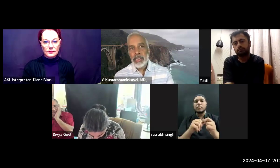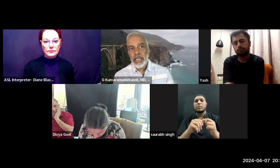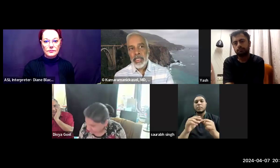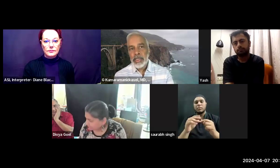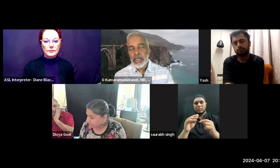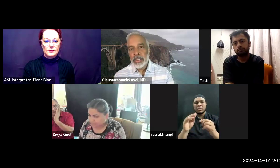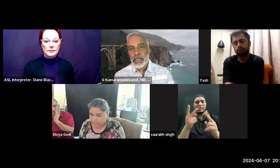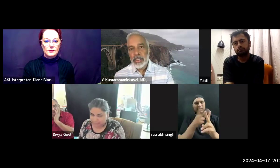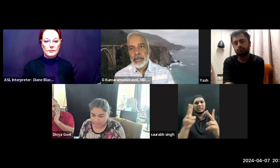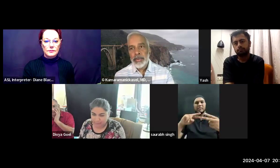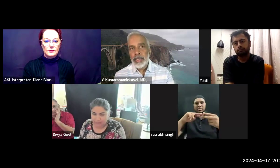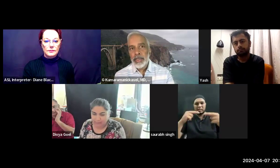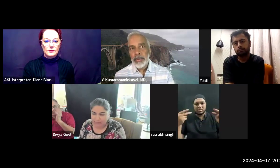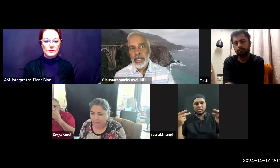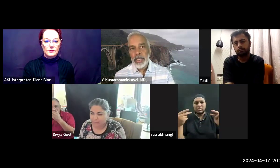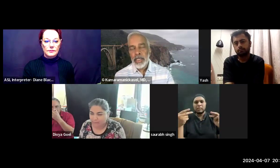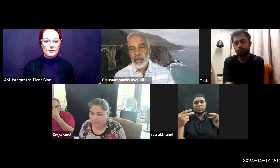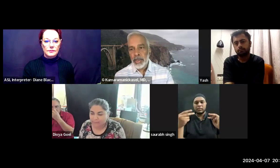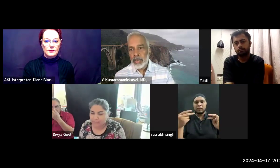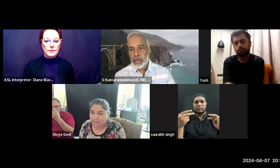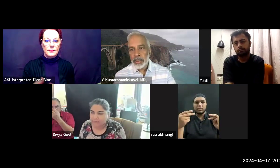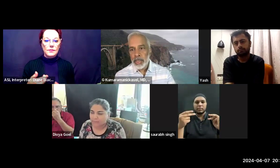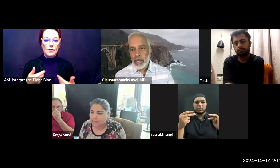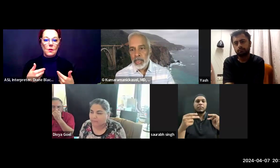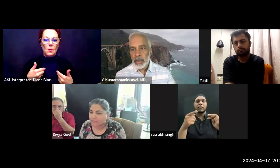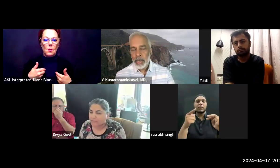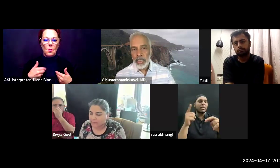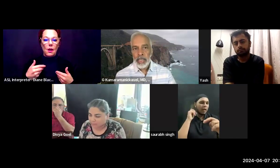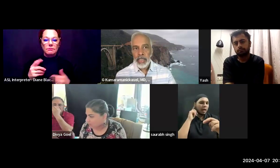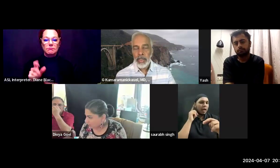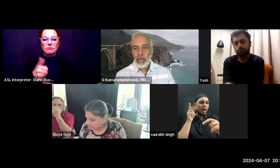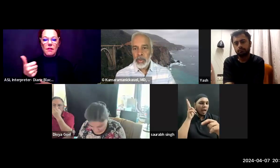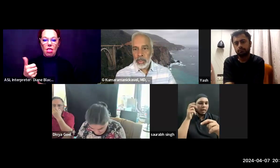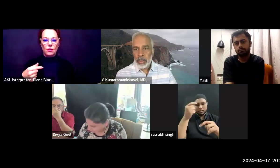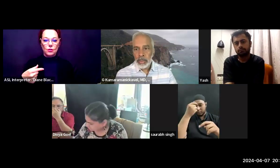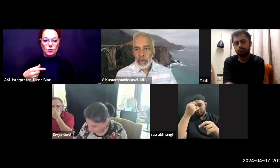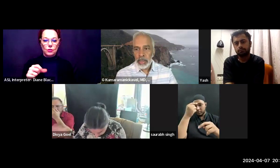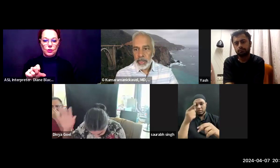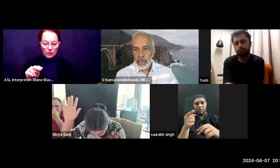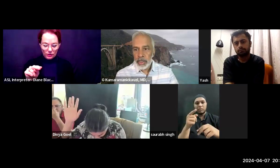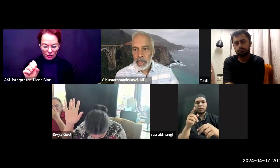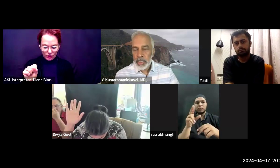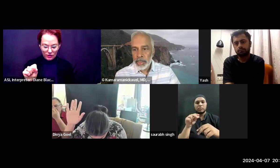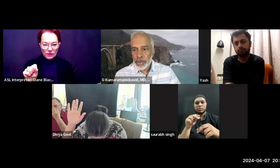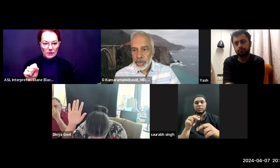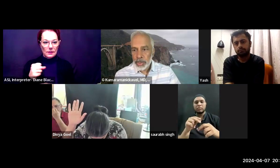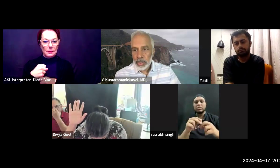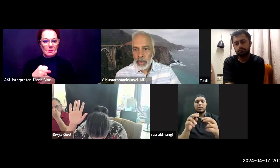that causes uh hearing problems and they don't cause vision related issues at all